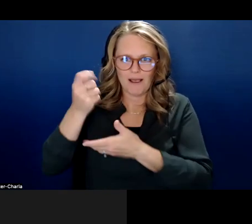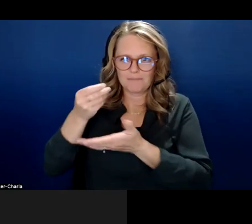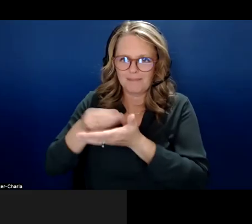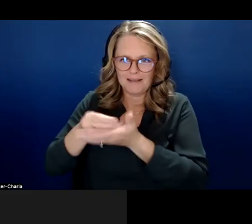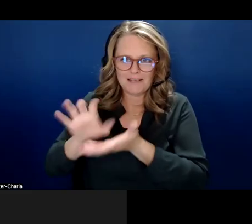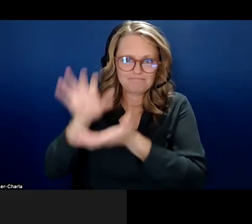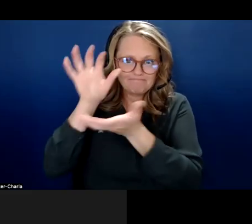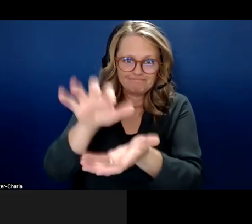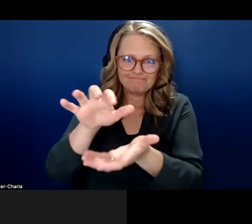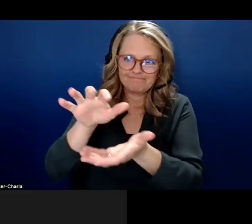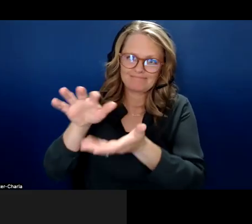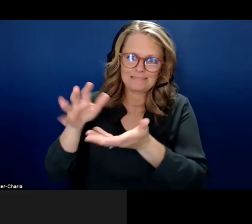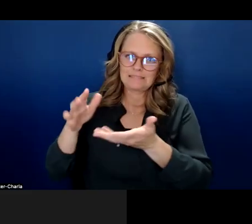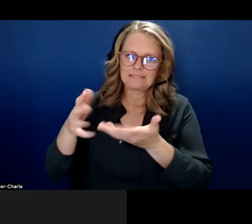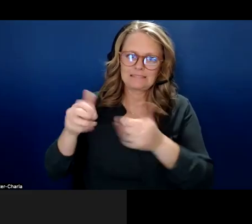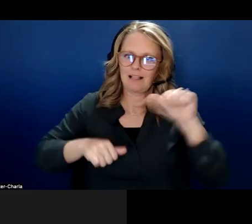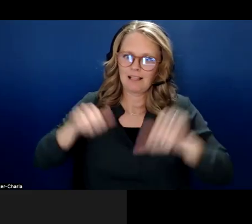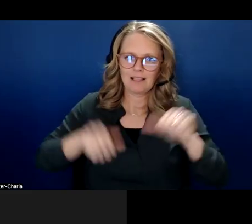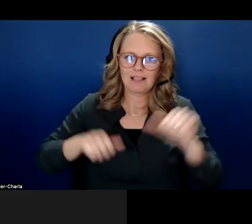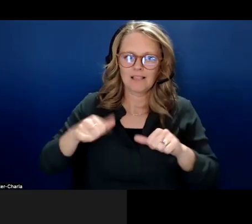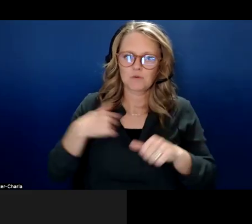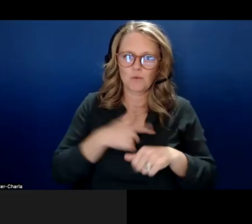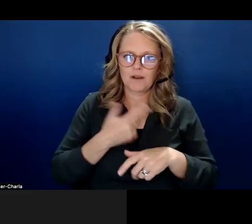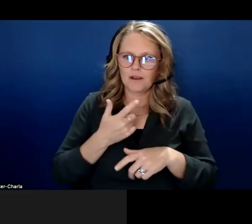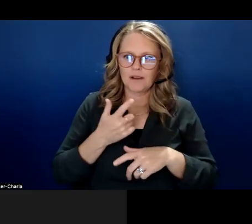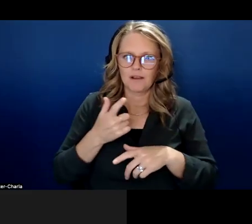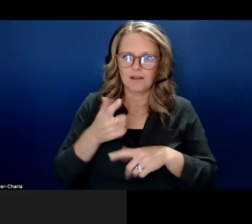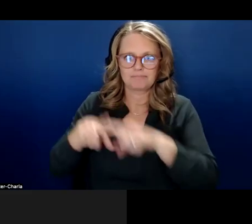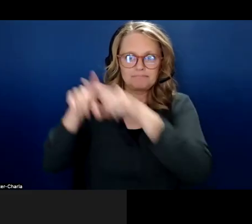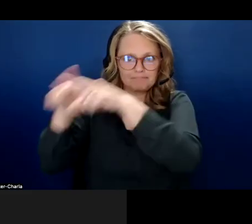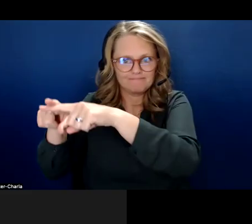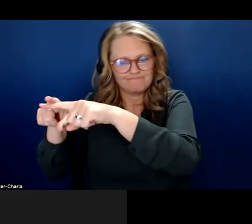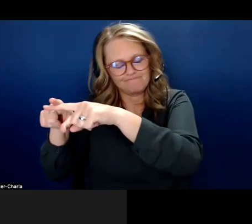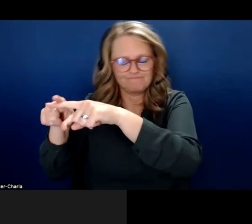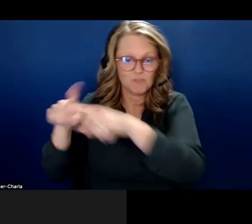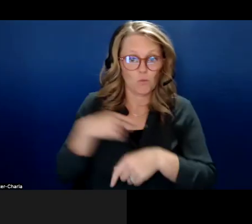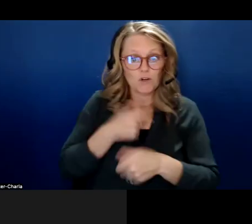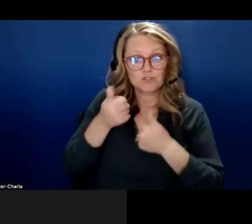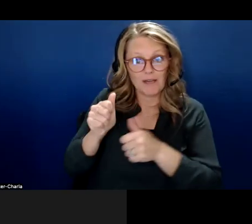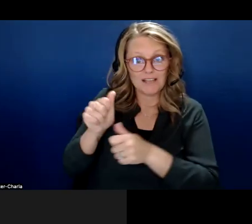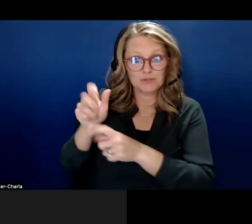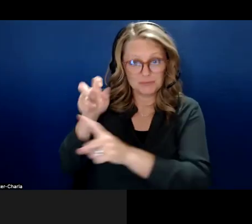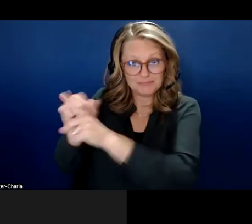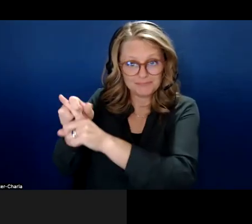So long and short, we are pursuing it, but we're ready to build the project without it.